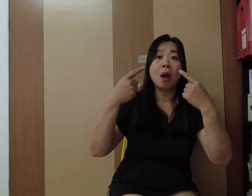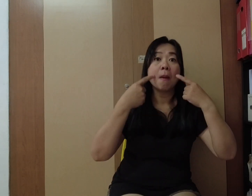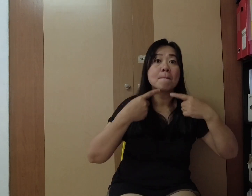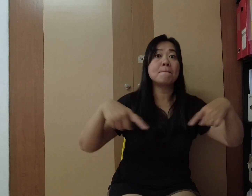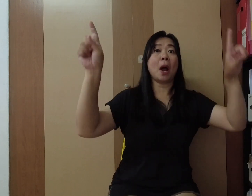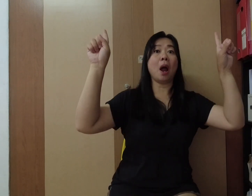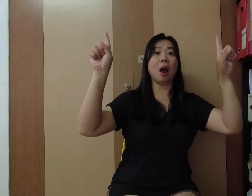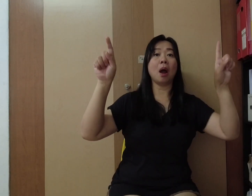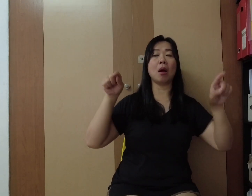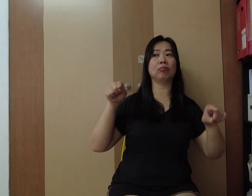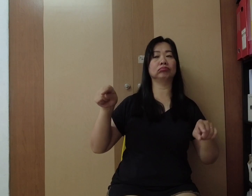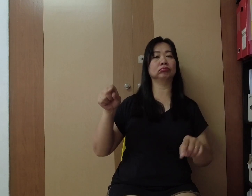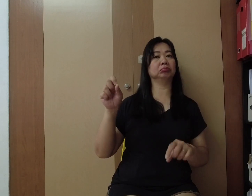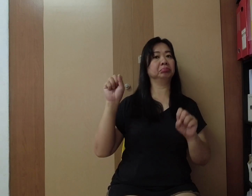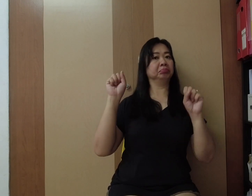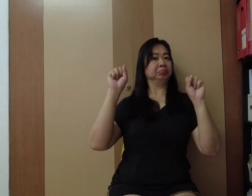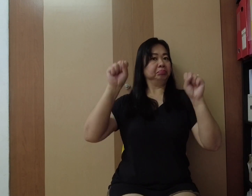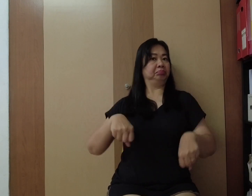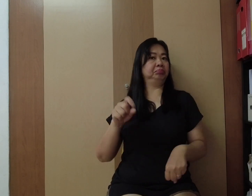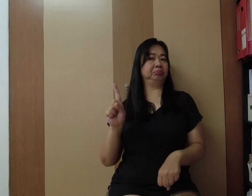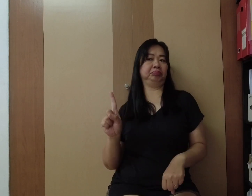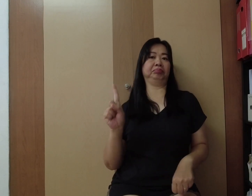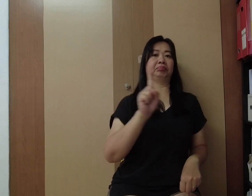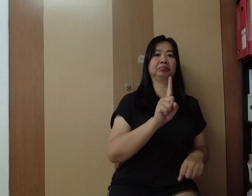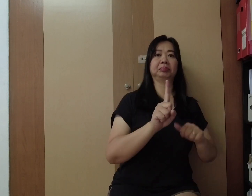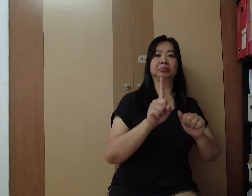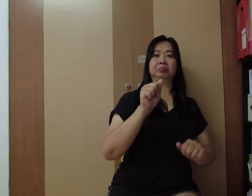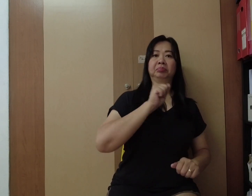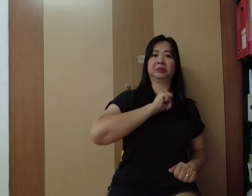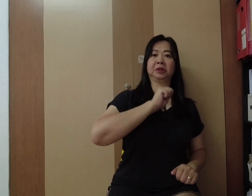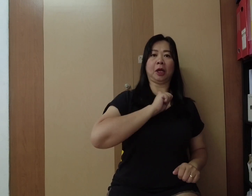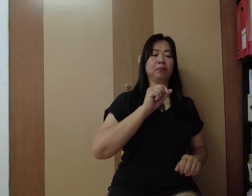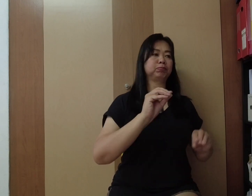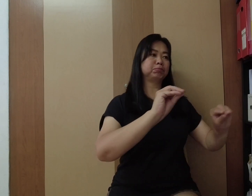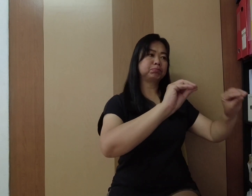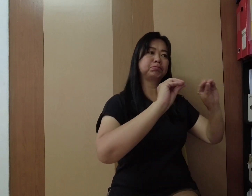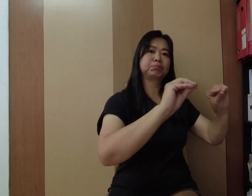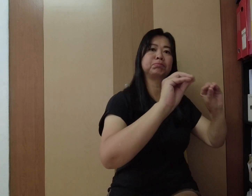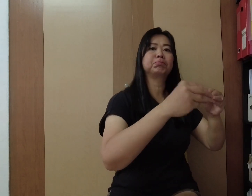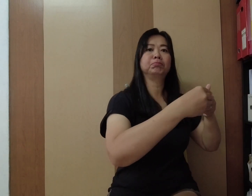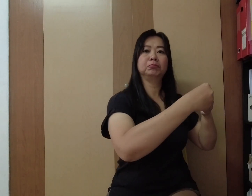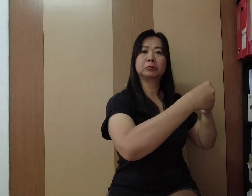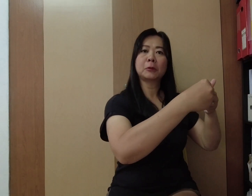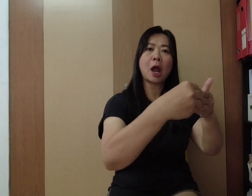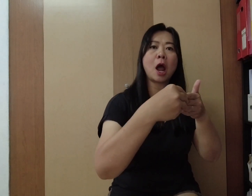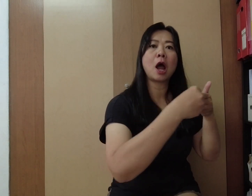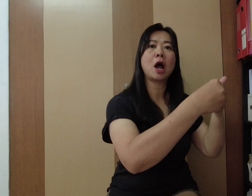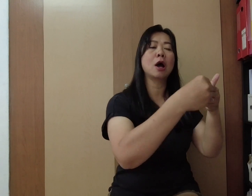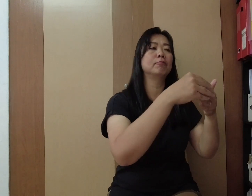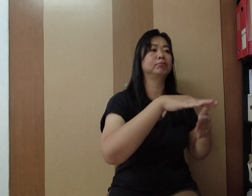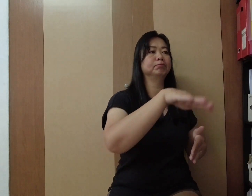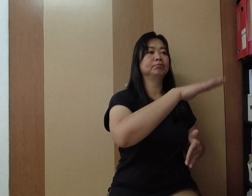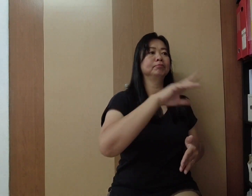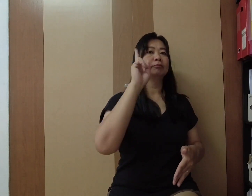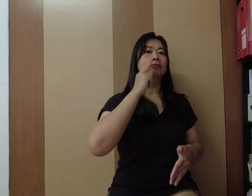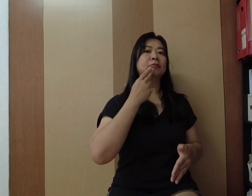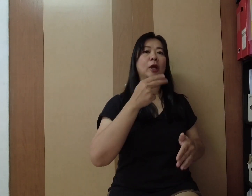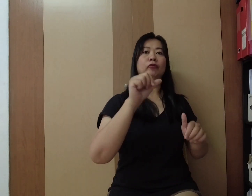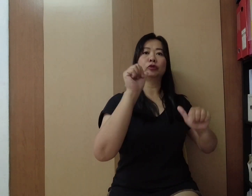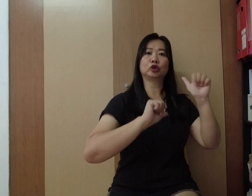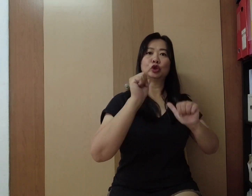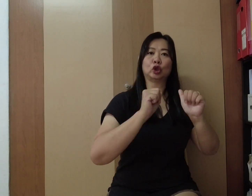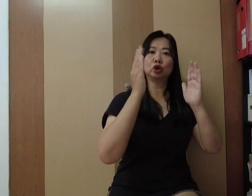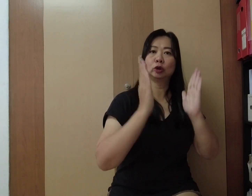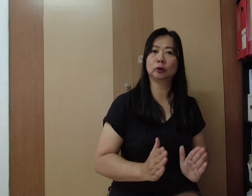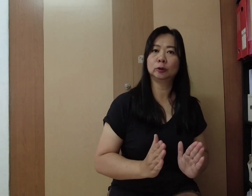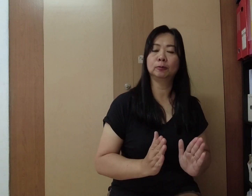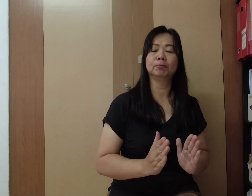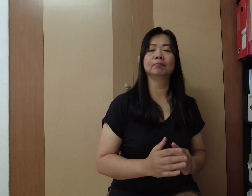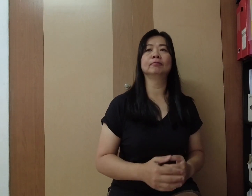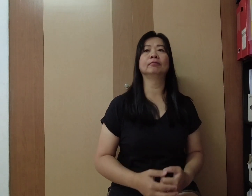Eventually, Chen learned how to teach the Deaf performers